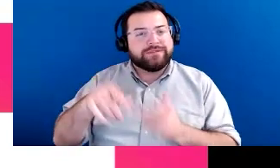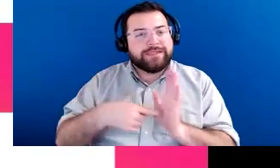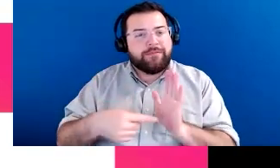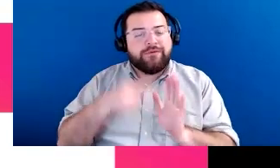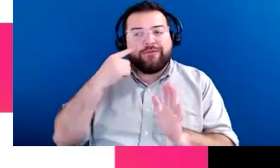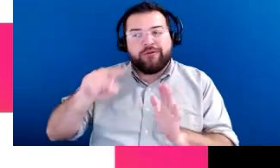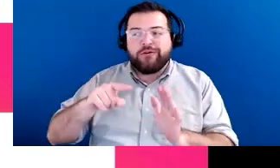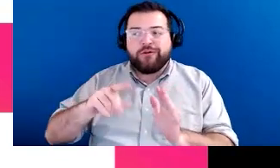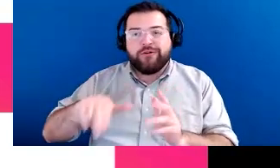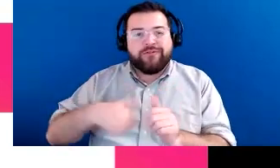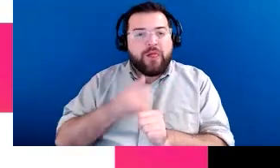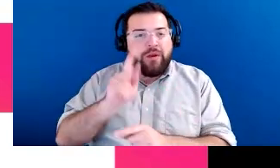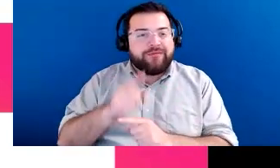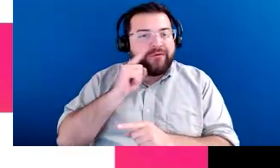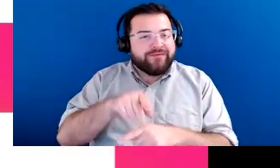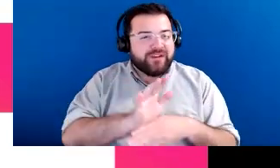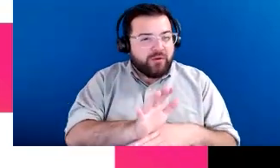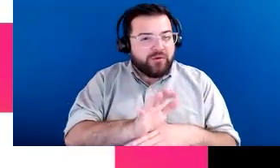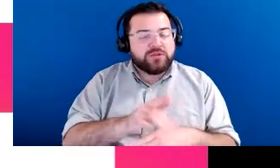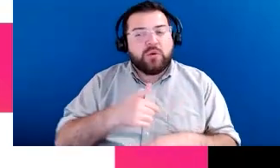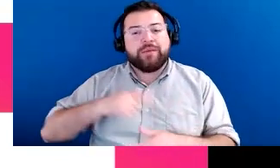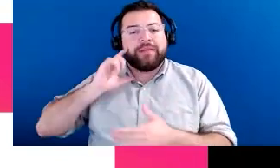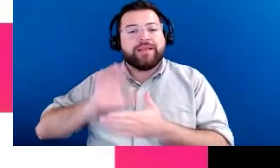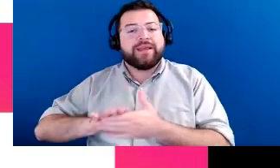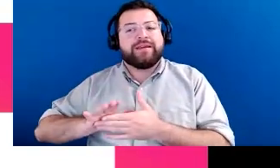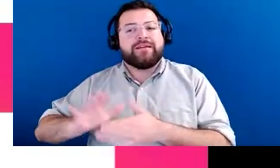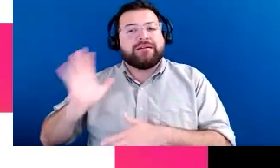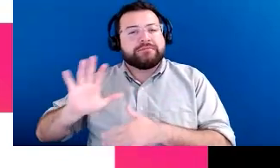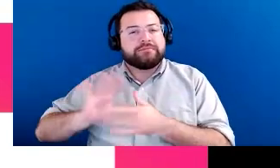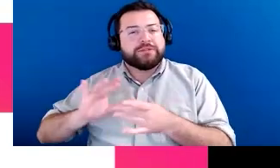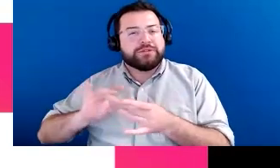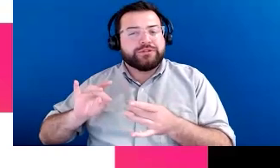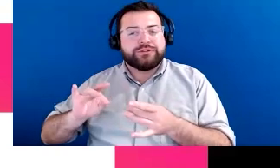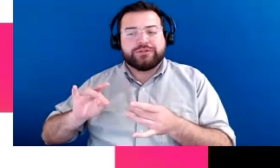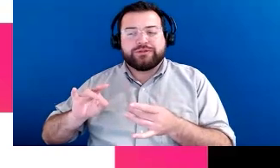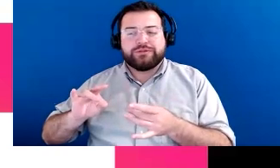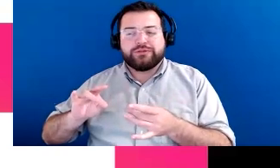So, I believe you mentioned, you know, questions about the video.